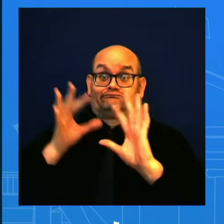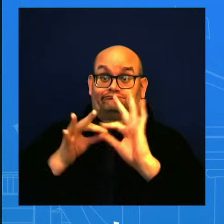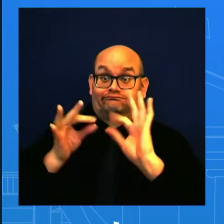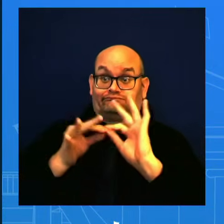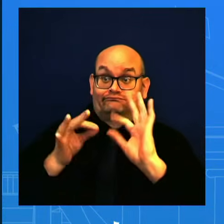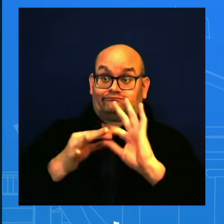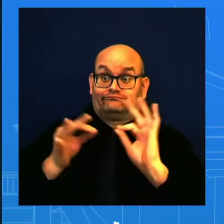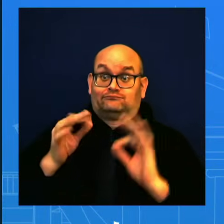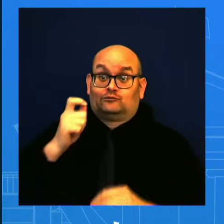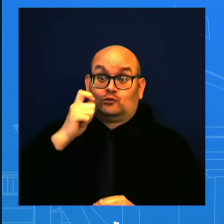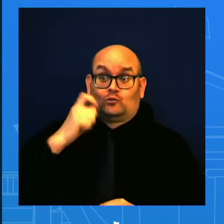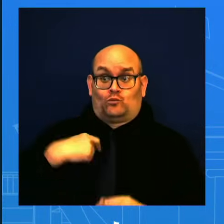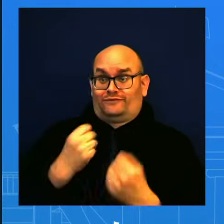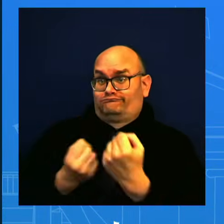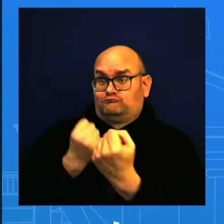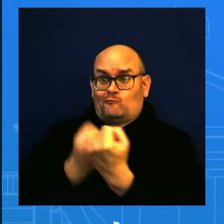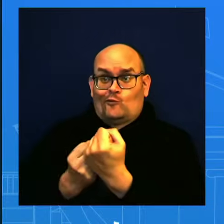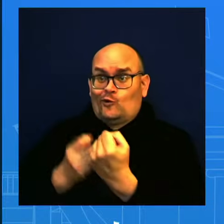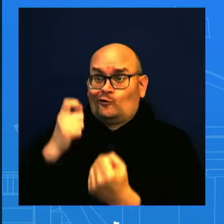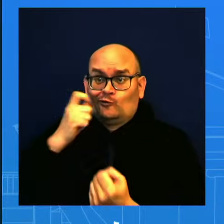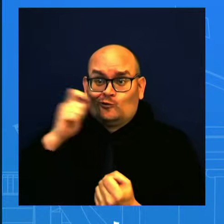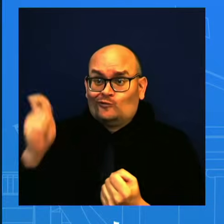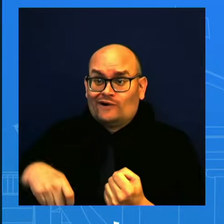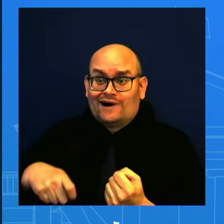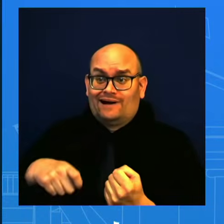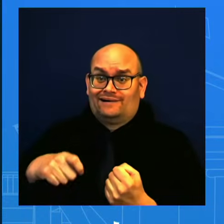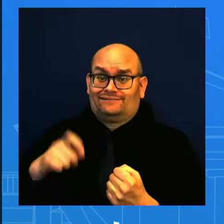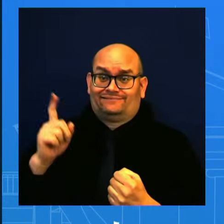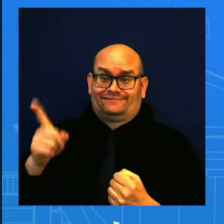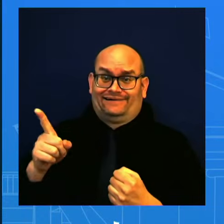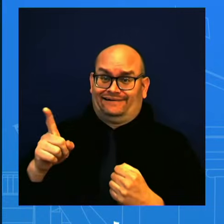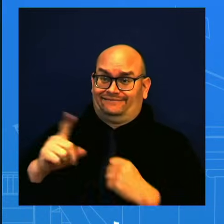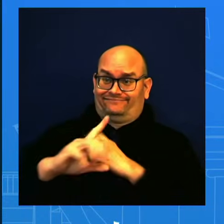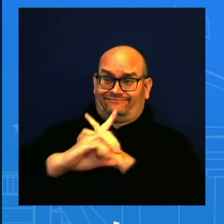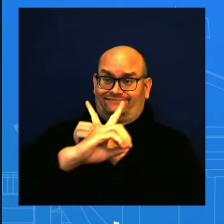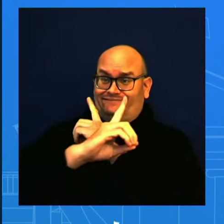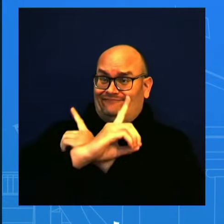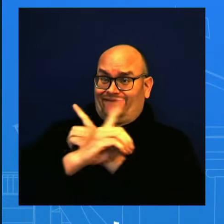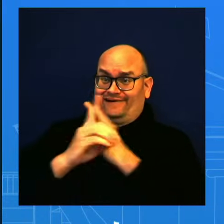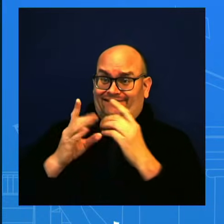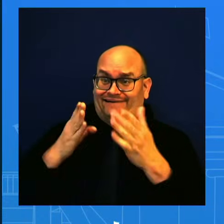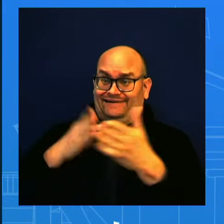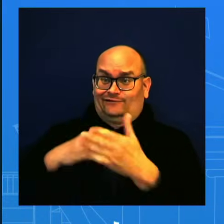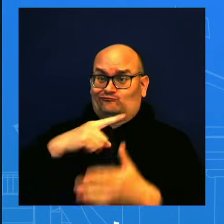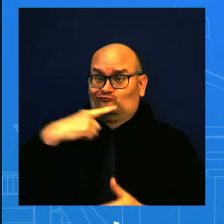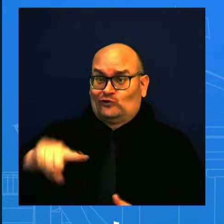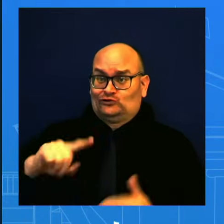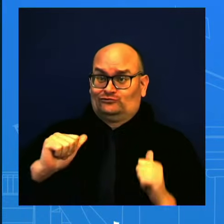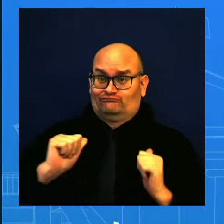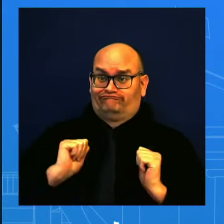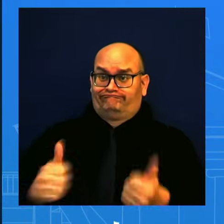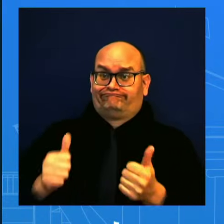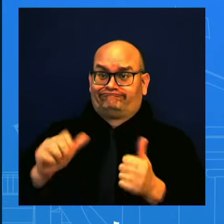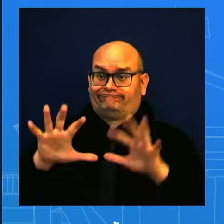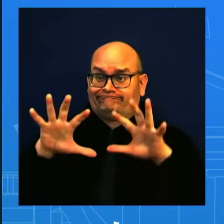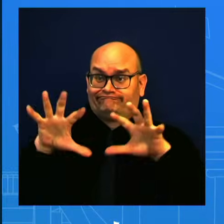that we can to protect our national security -- right? to pro- -- to make sure that we do everything that we can to work with our -- our partners.